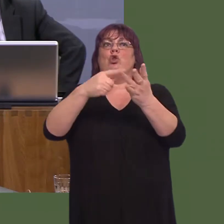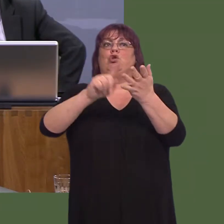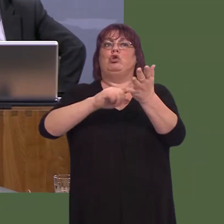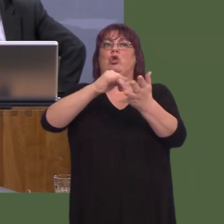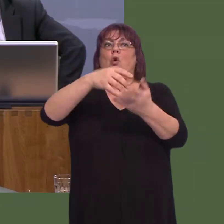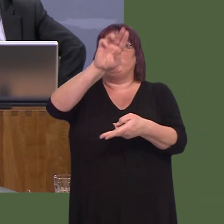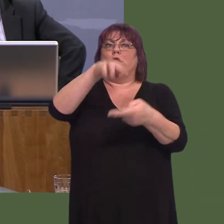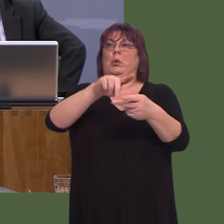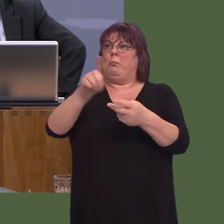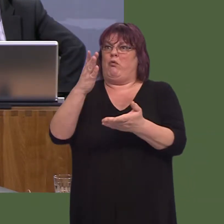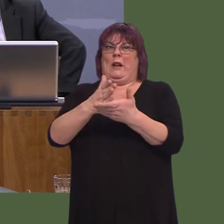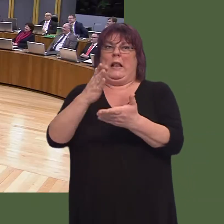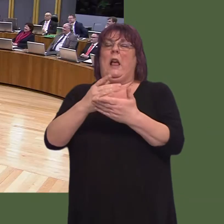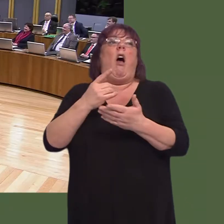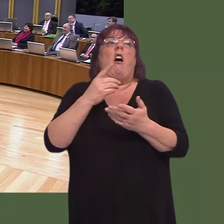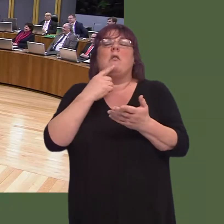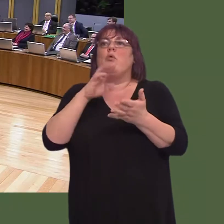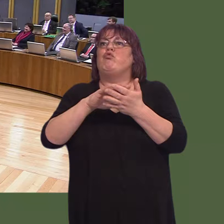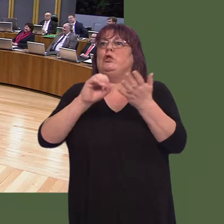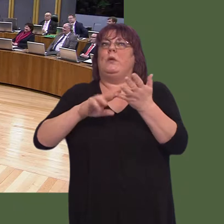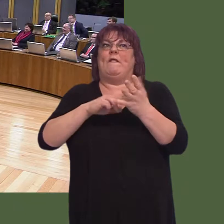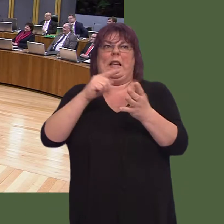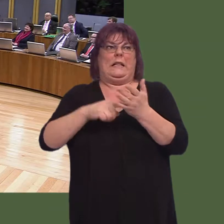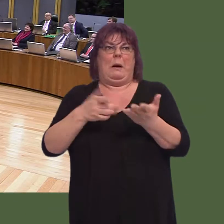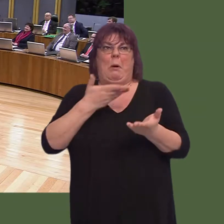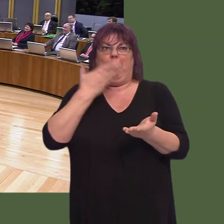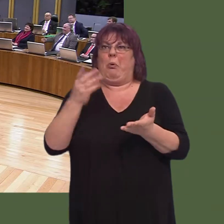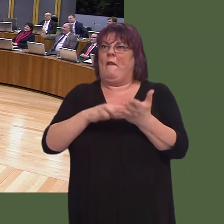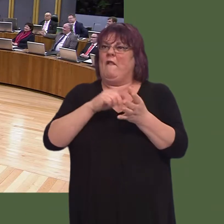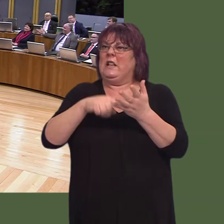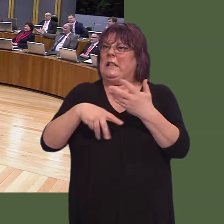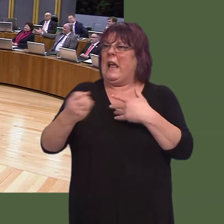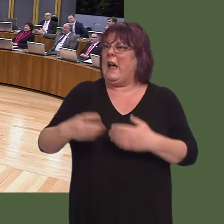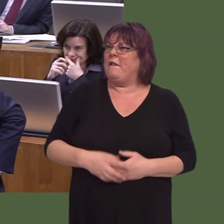I mean, we talk about spinning, but what we have here is a whirling dervish.